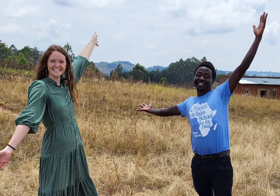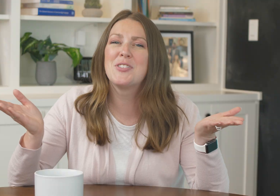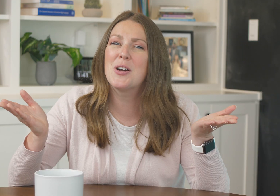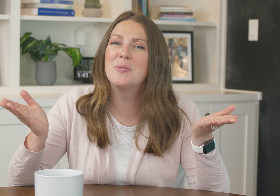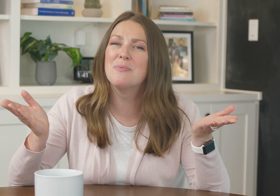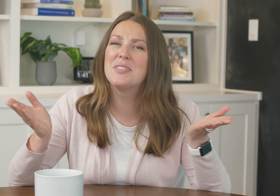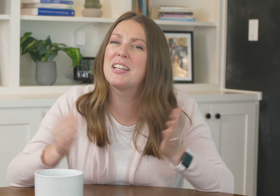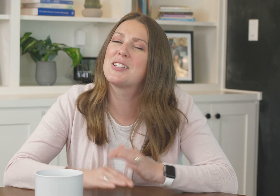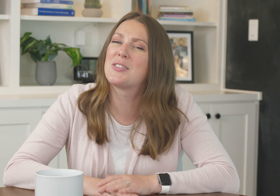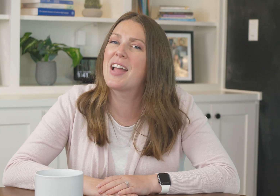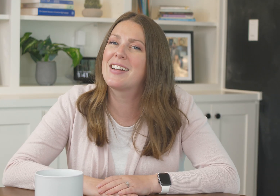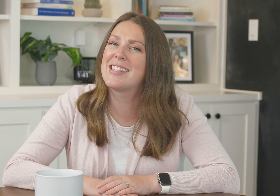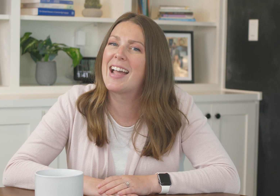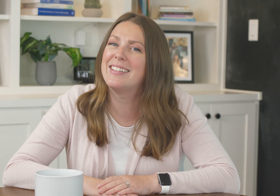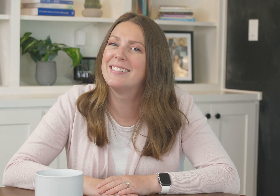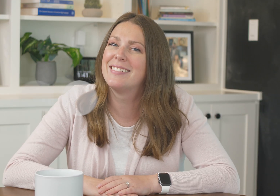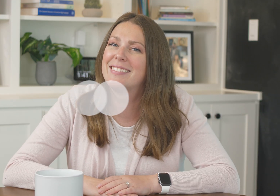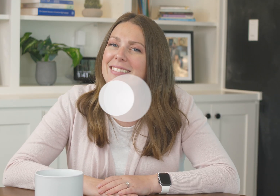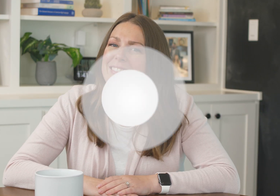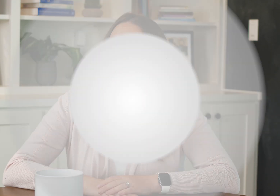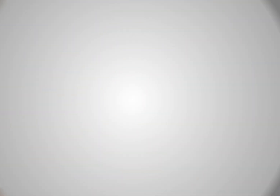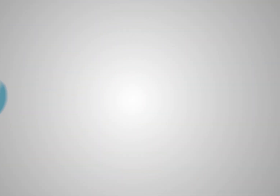So let's learn how to sign.